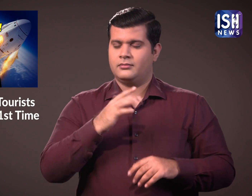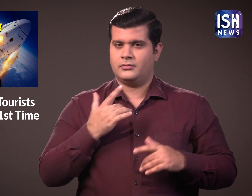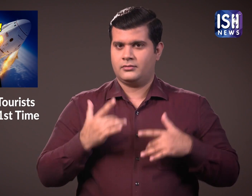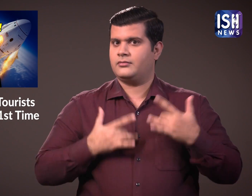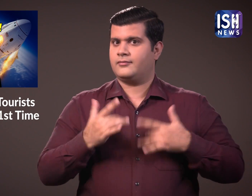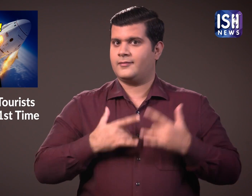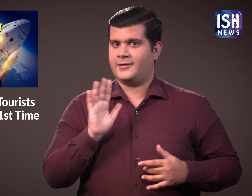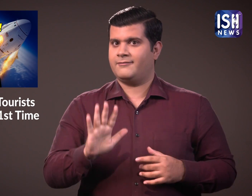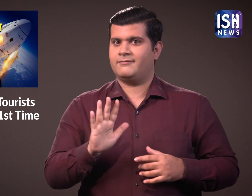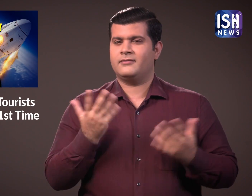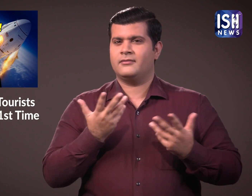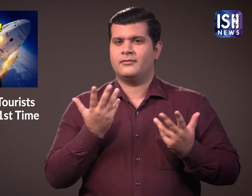Now there is something really exciting about this.